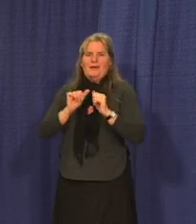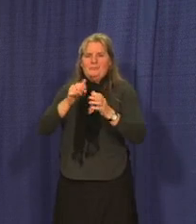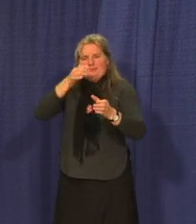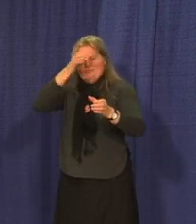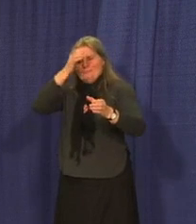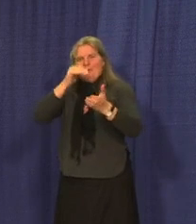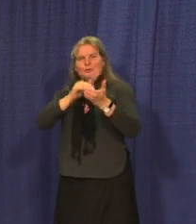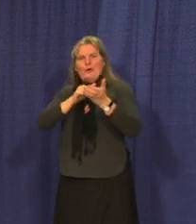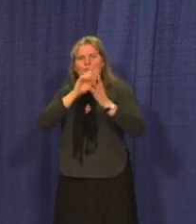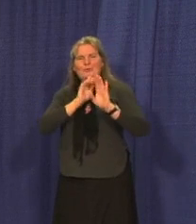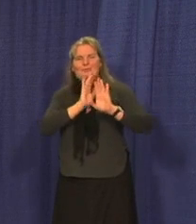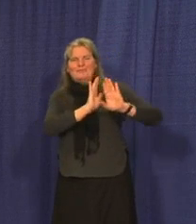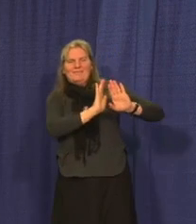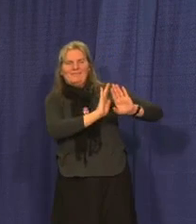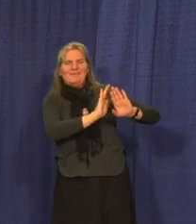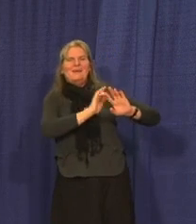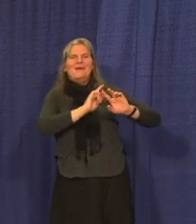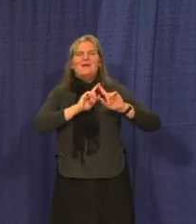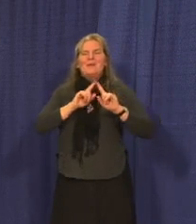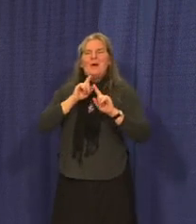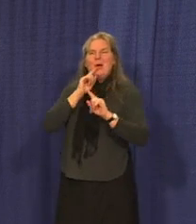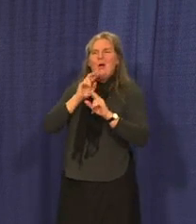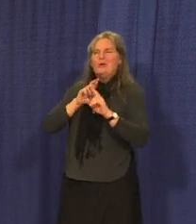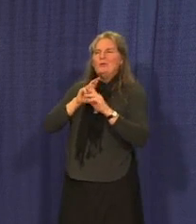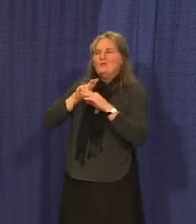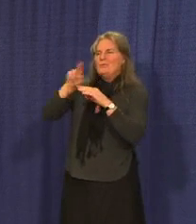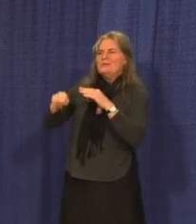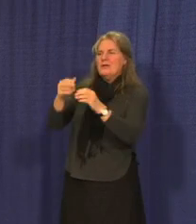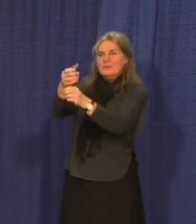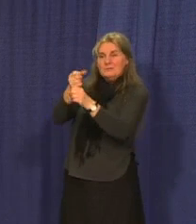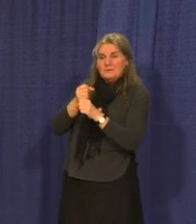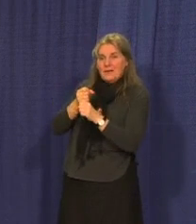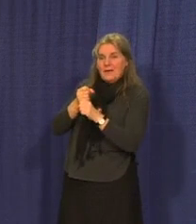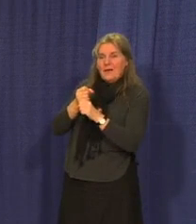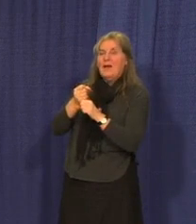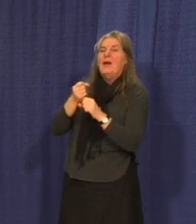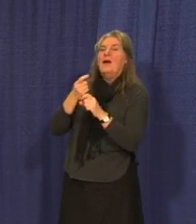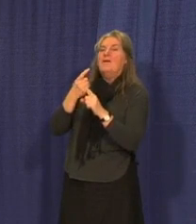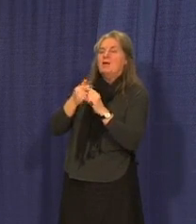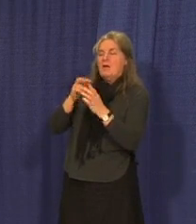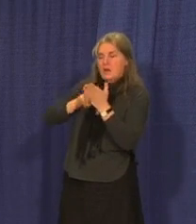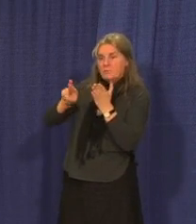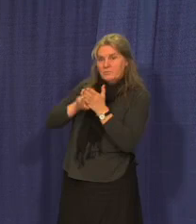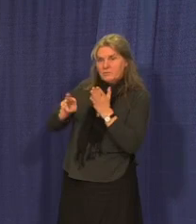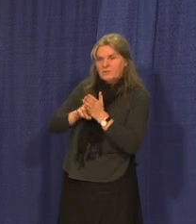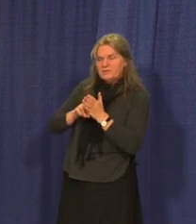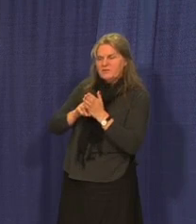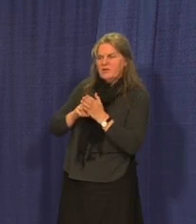I will leave that all up to a science and the doctors but suffice to say, the results will determine distribution quite a